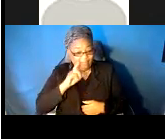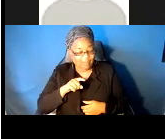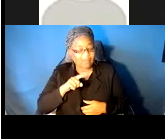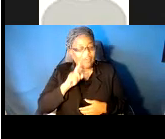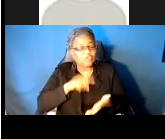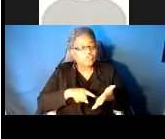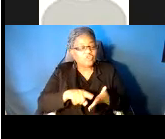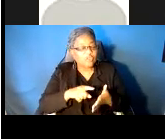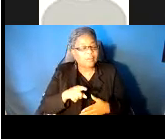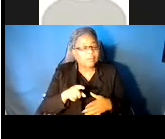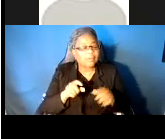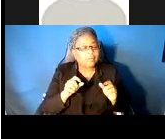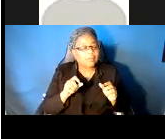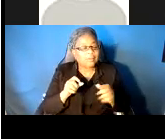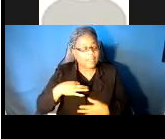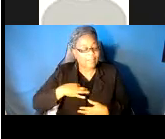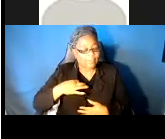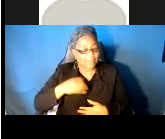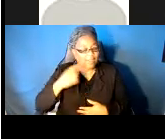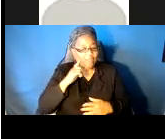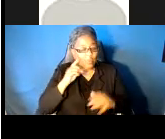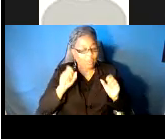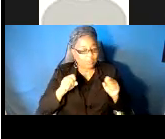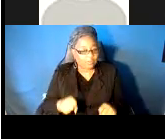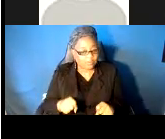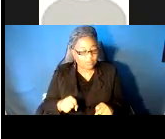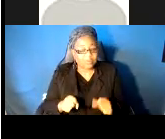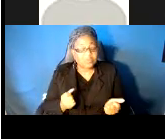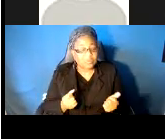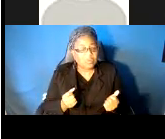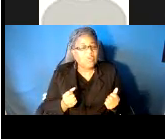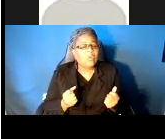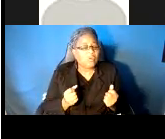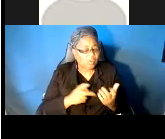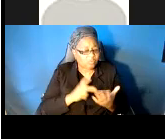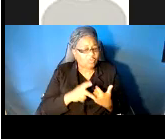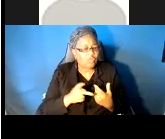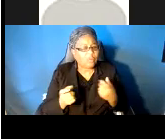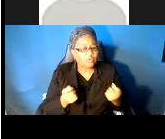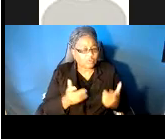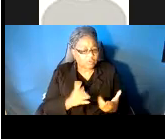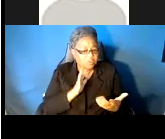At this time, you may hear from program directors. Next, moving to the right-hand column,